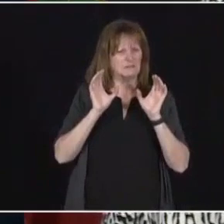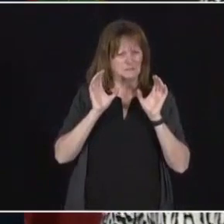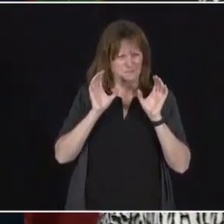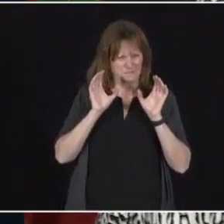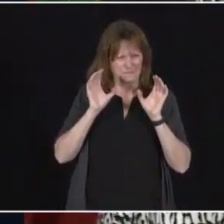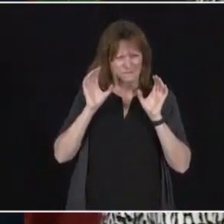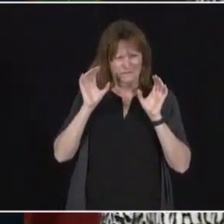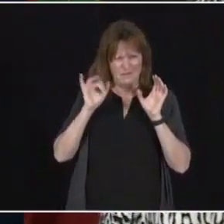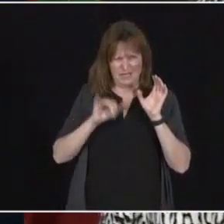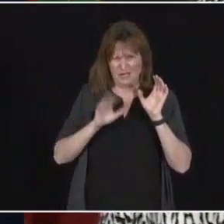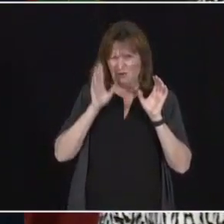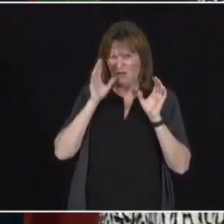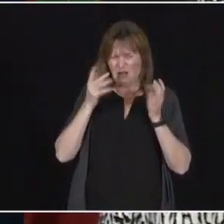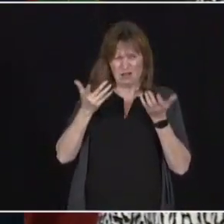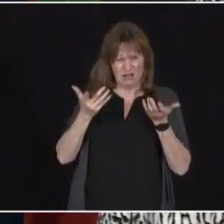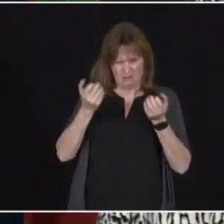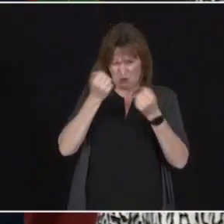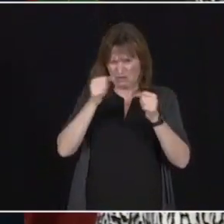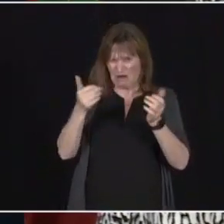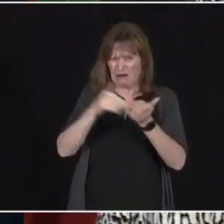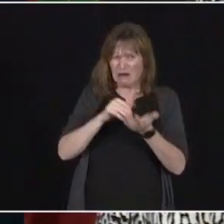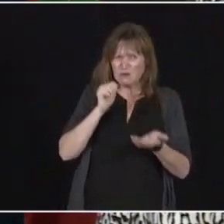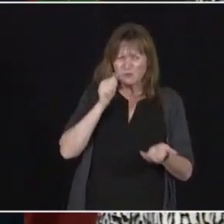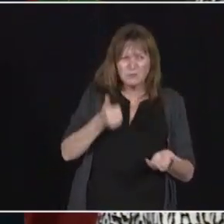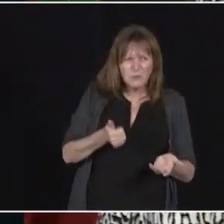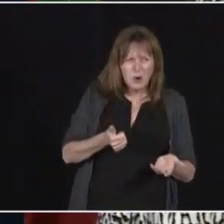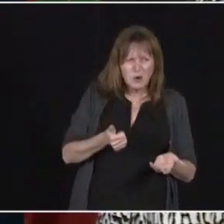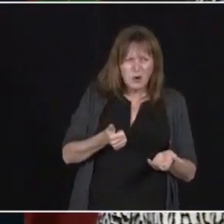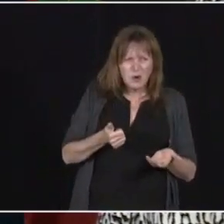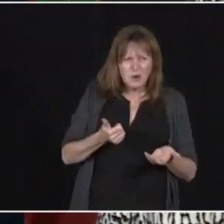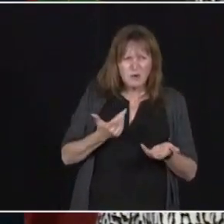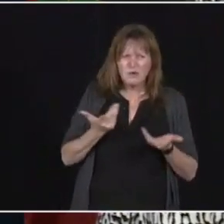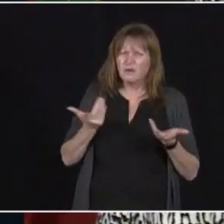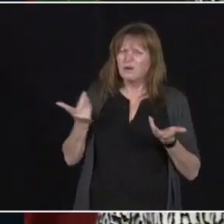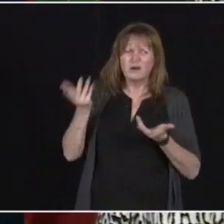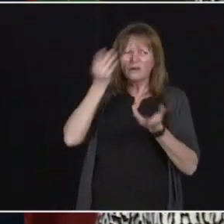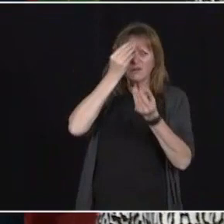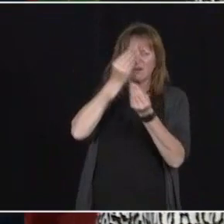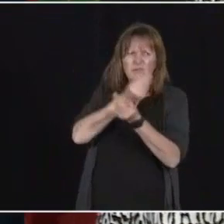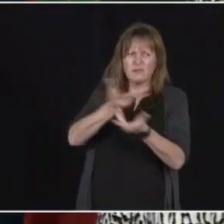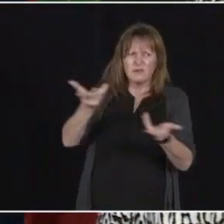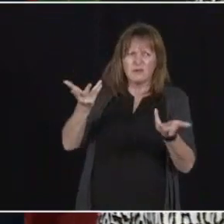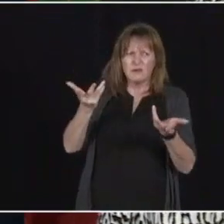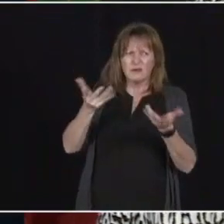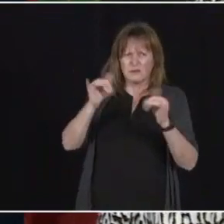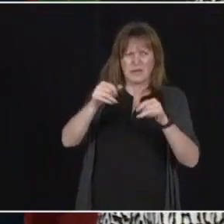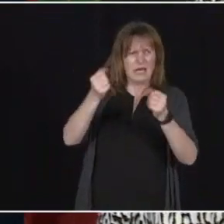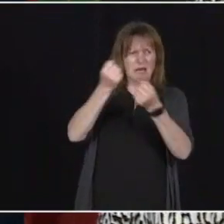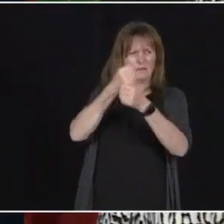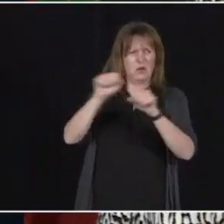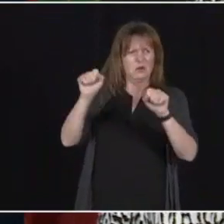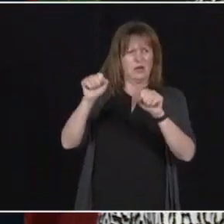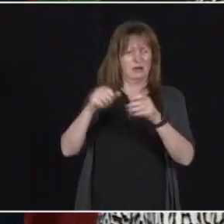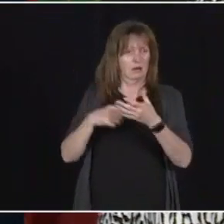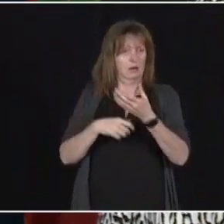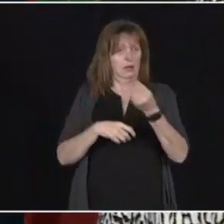there is no emerging crisis, there is no emergency in , this rally is scheduled to repeat tomorrow, and I would like to know what